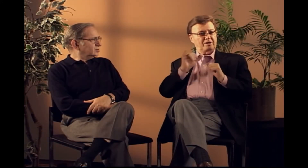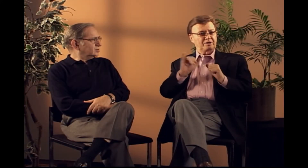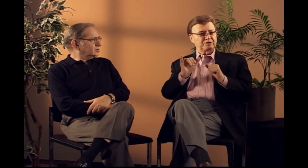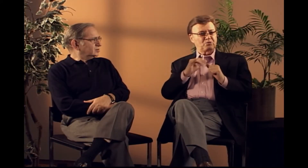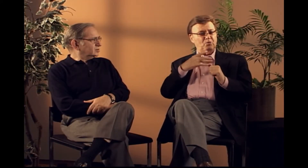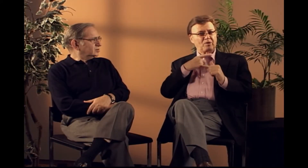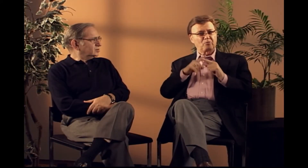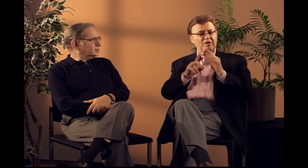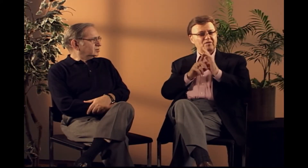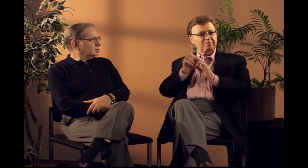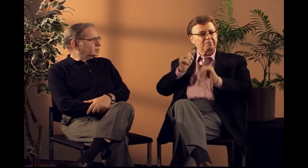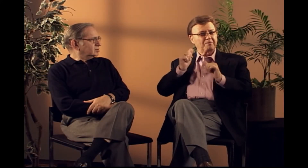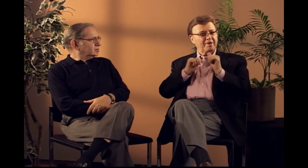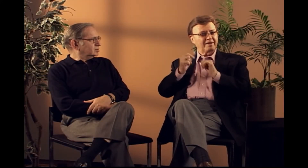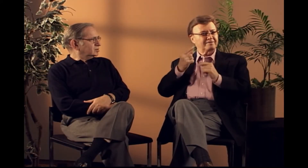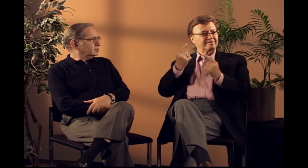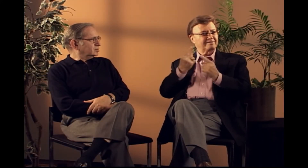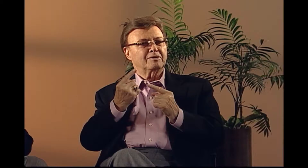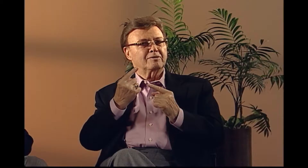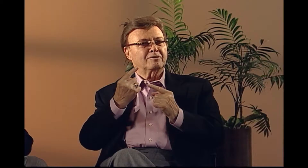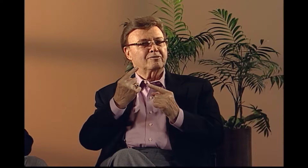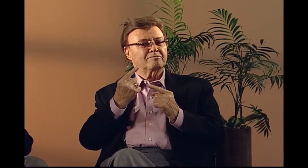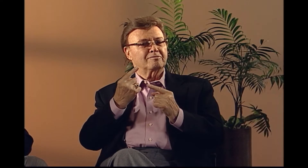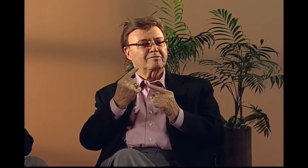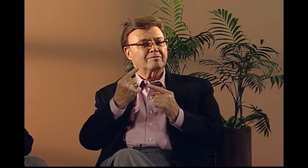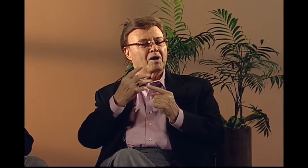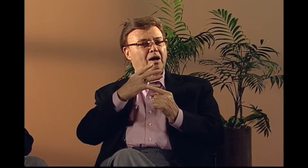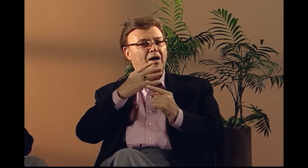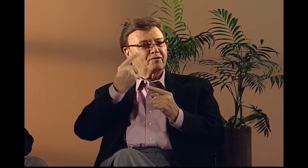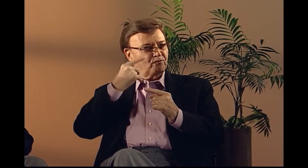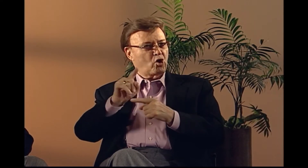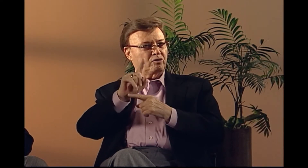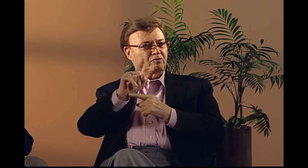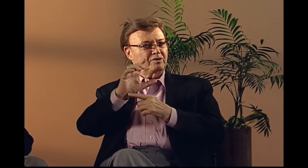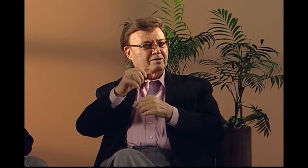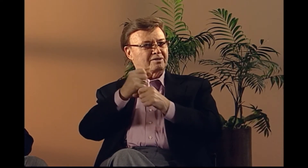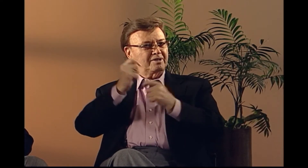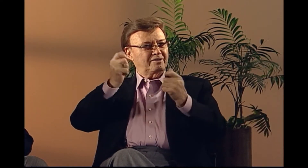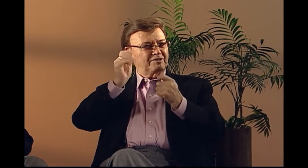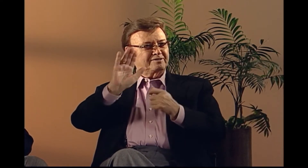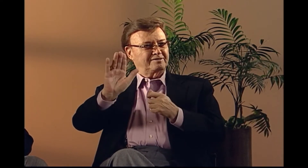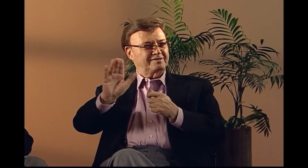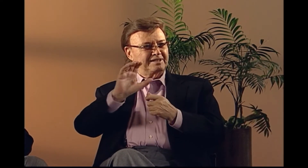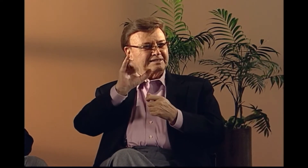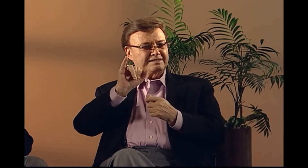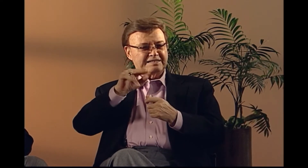And again, I was talking about the production of a play and the theater, and I was thinking